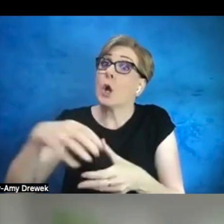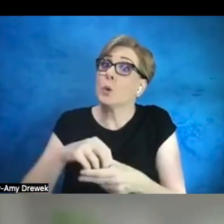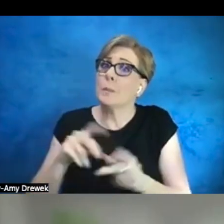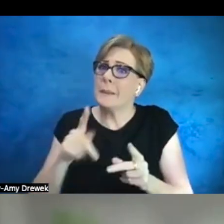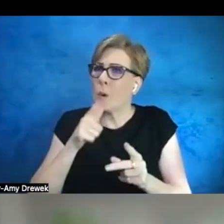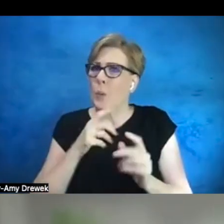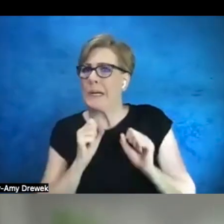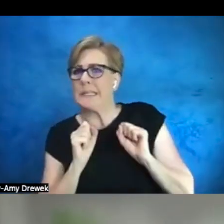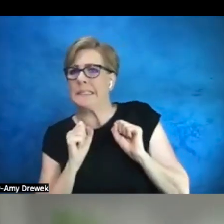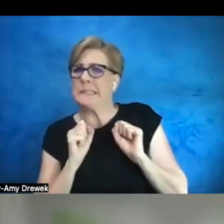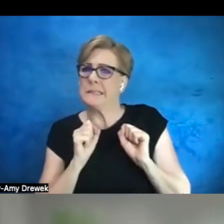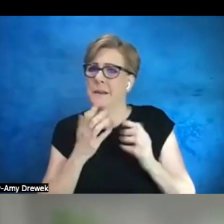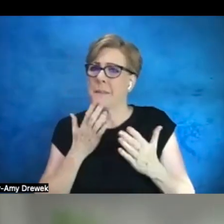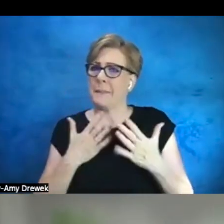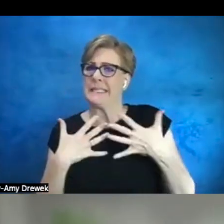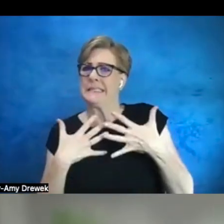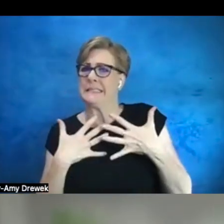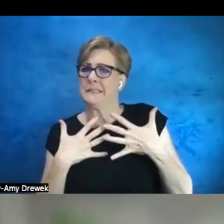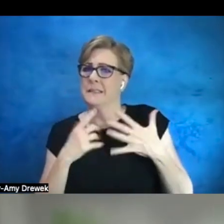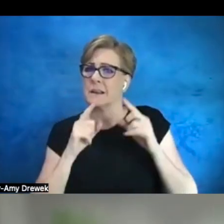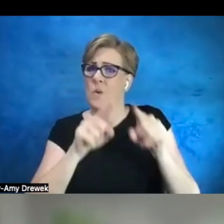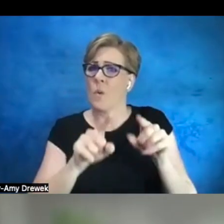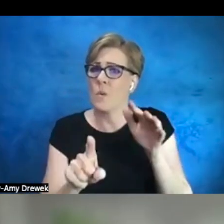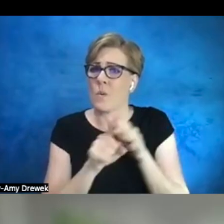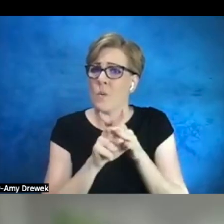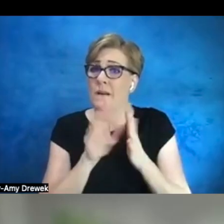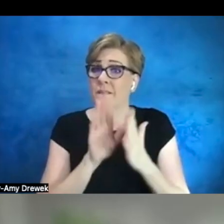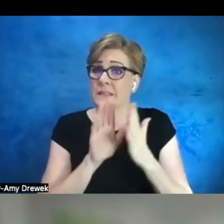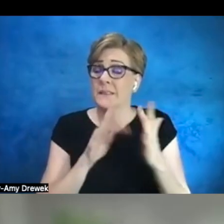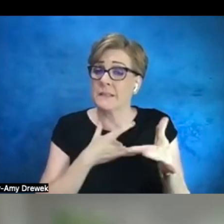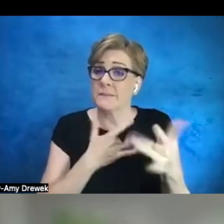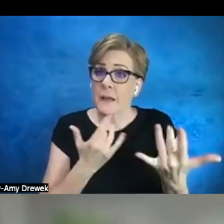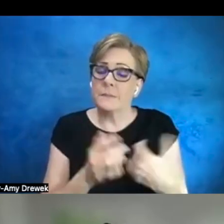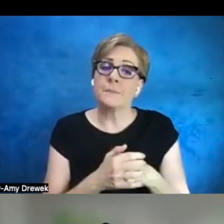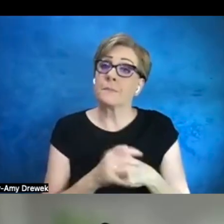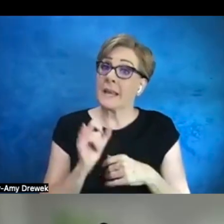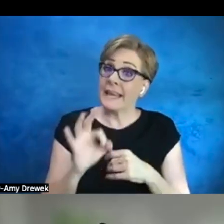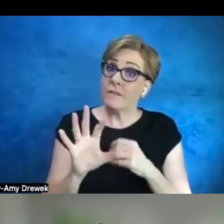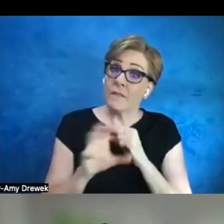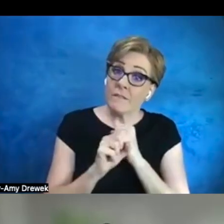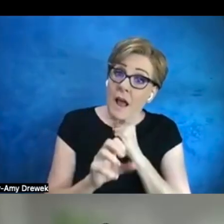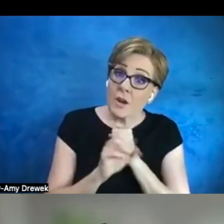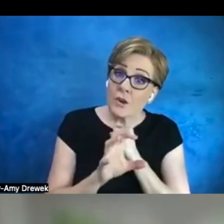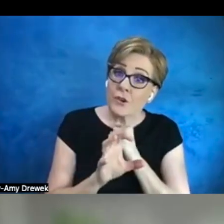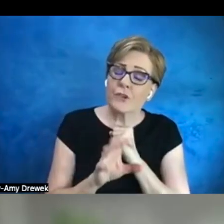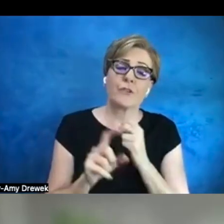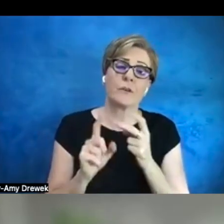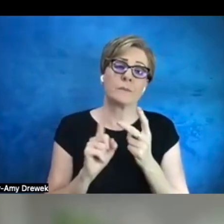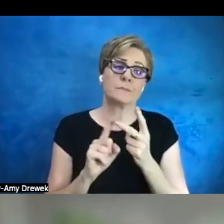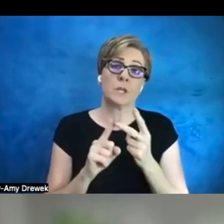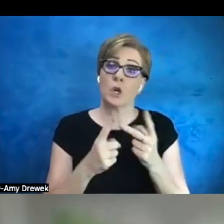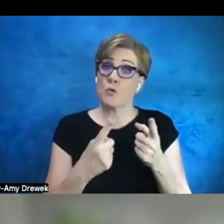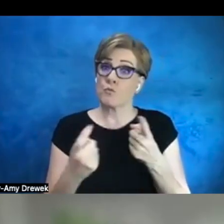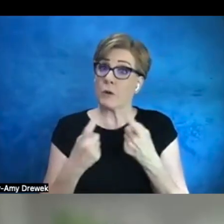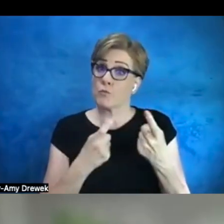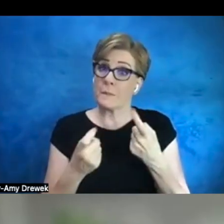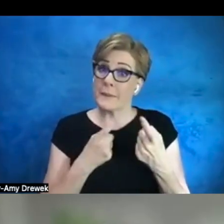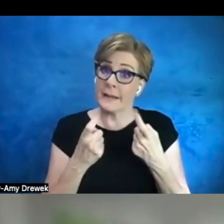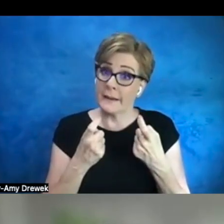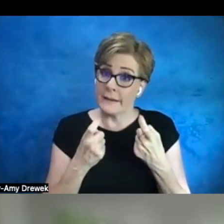in-person events. By showing in your flyering, in your recruitment for these events that you